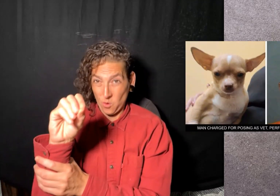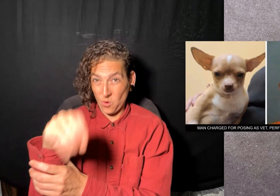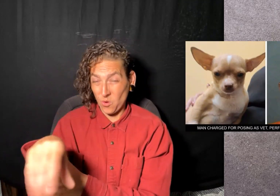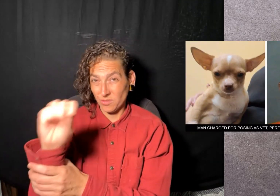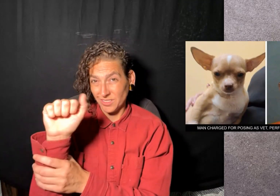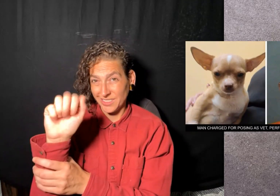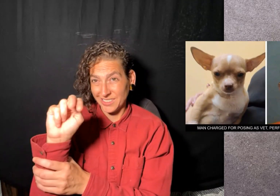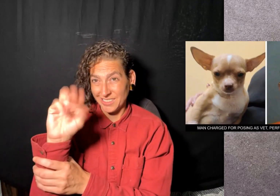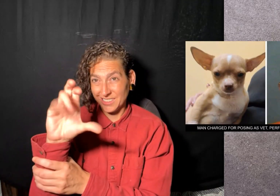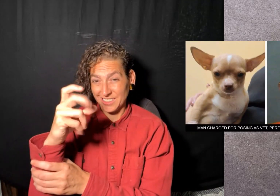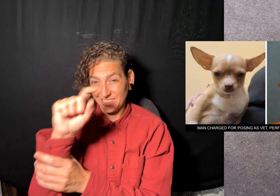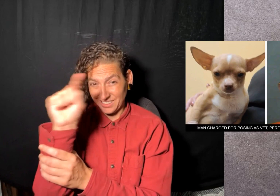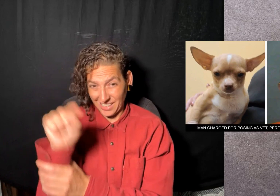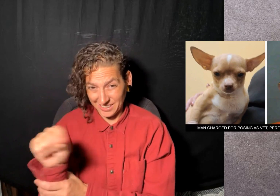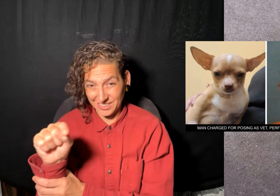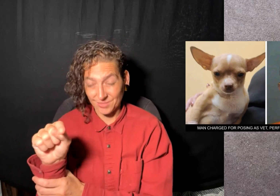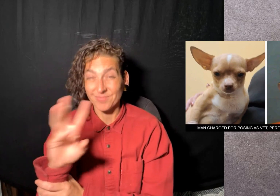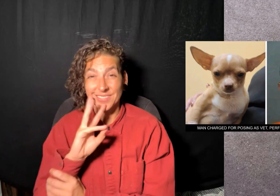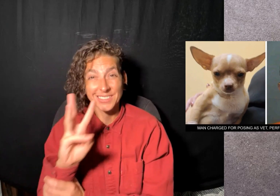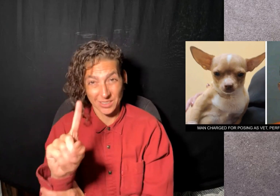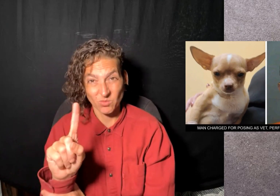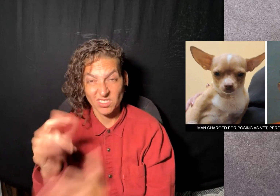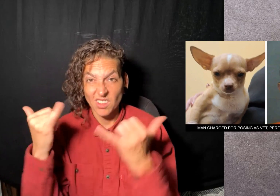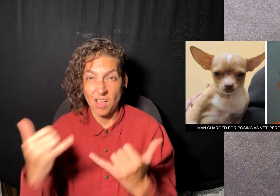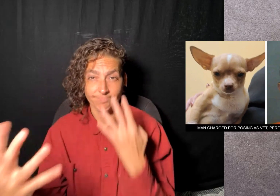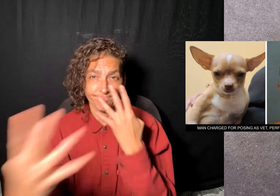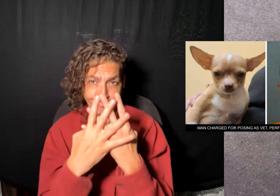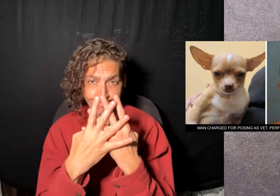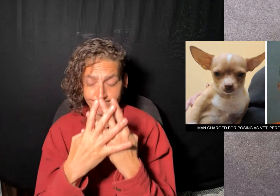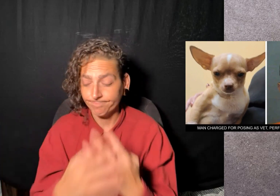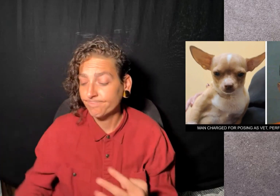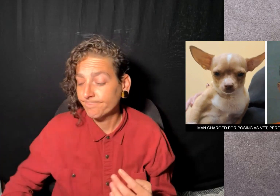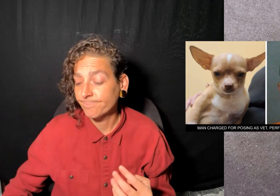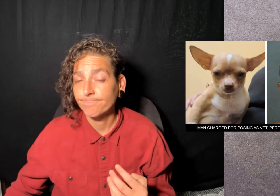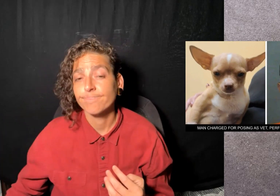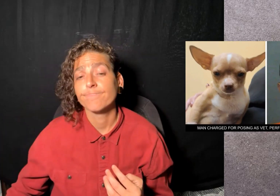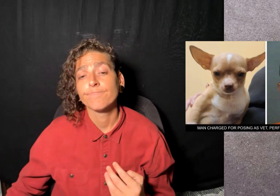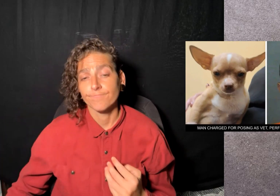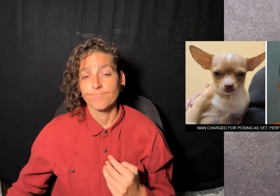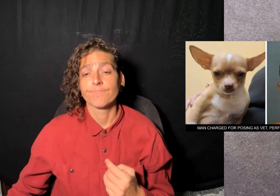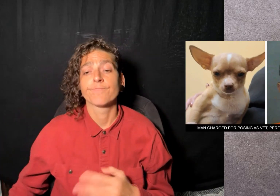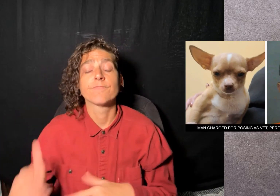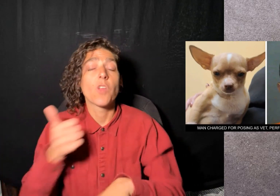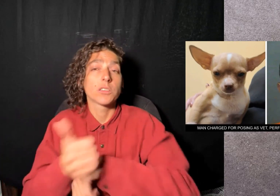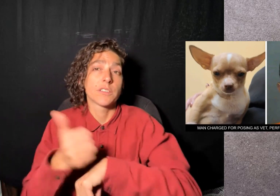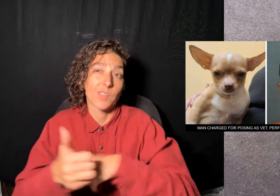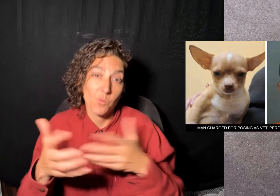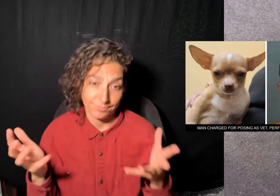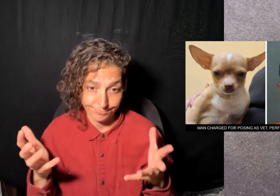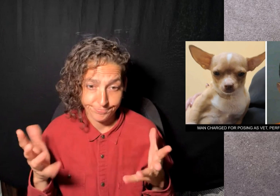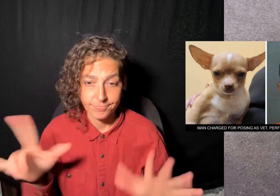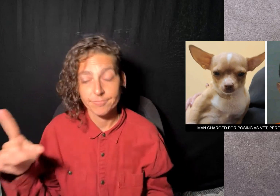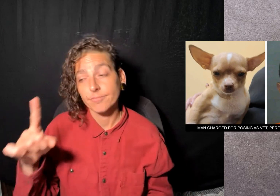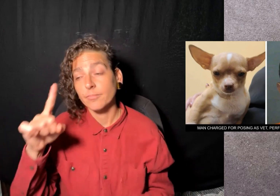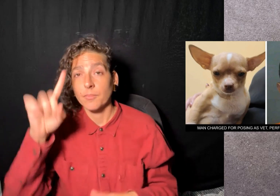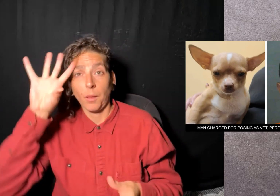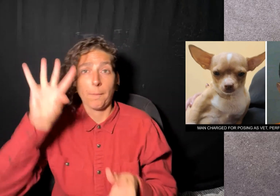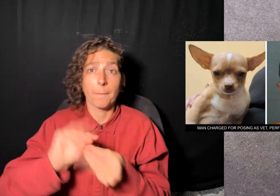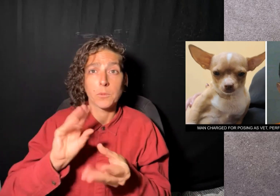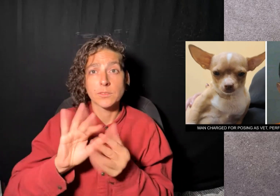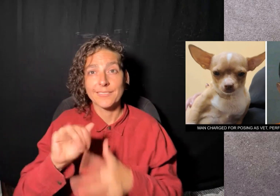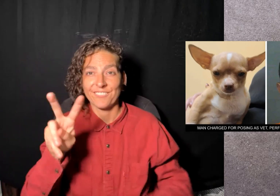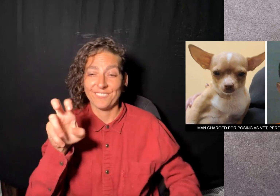authorities in Florida say 61-year-old Osvaldo Sanchez is in custody accused of posing as